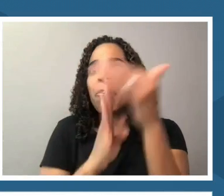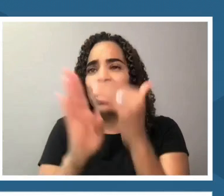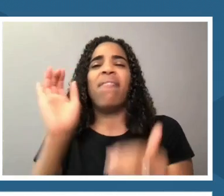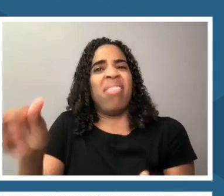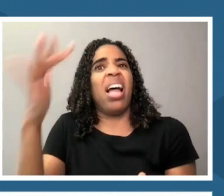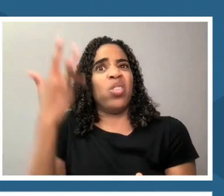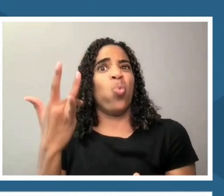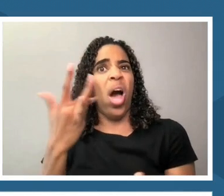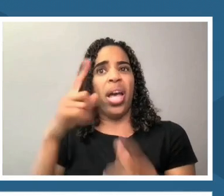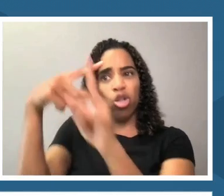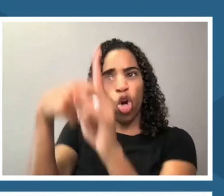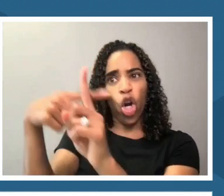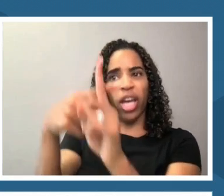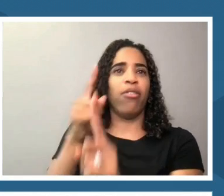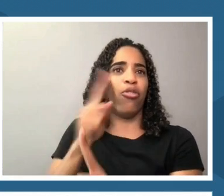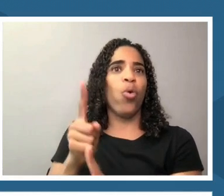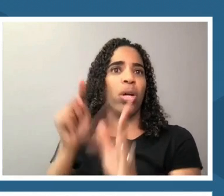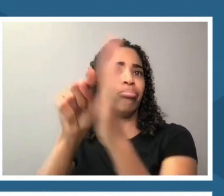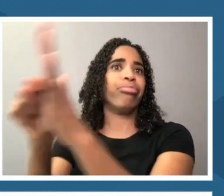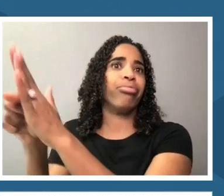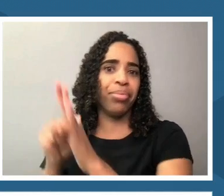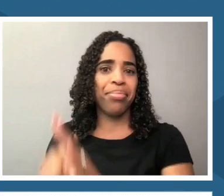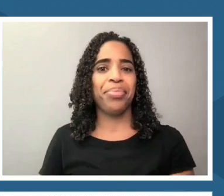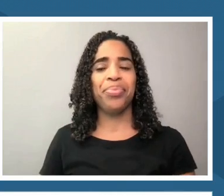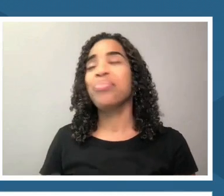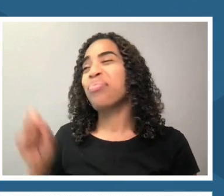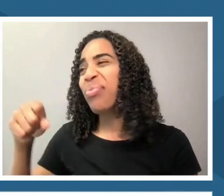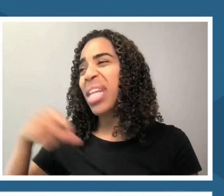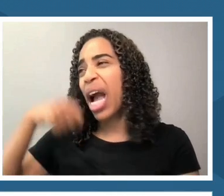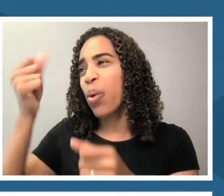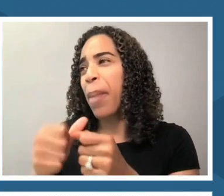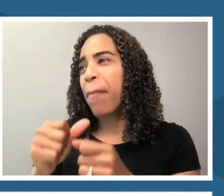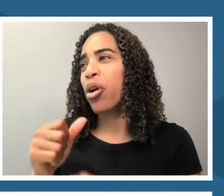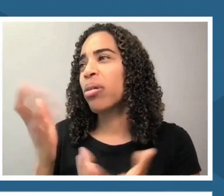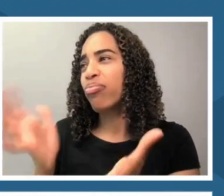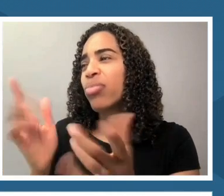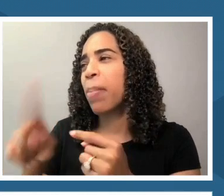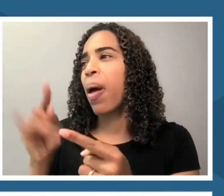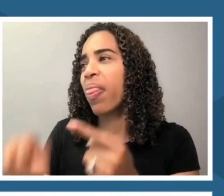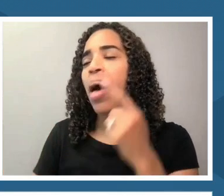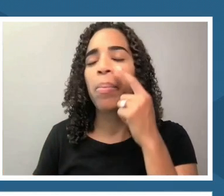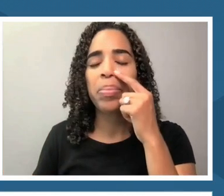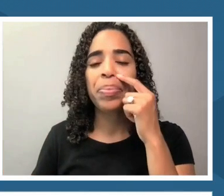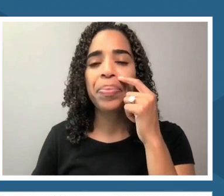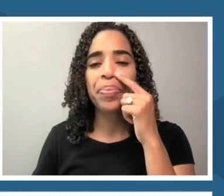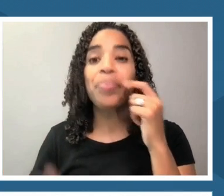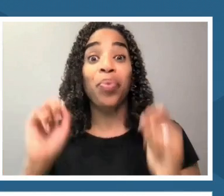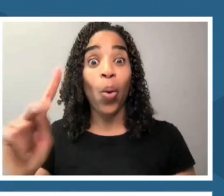they're really hard conversations